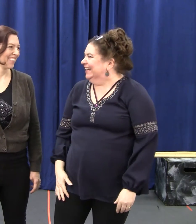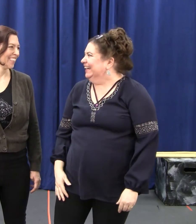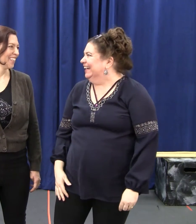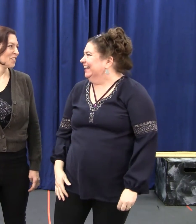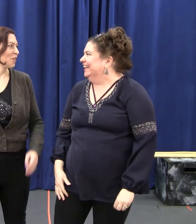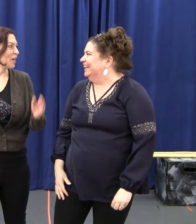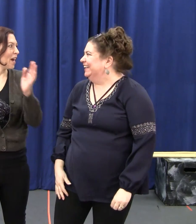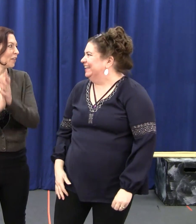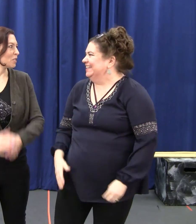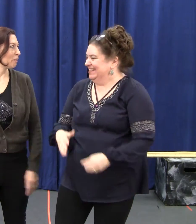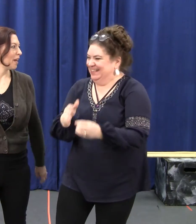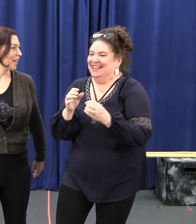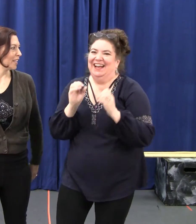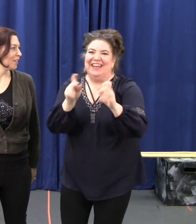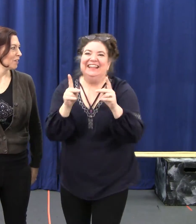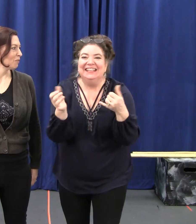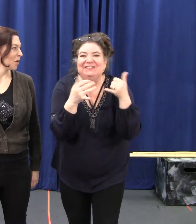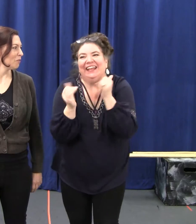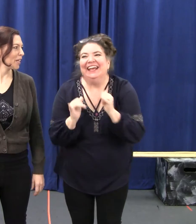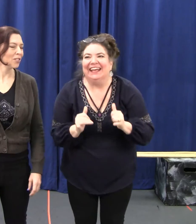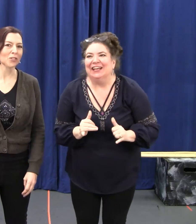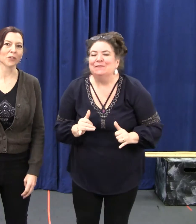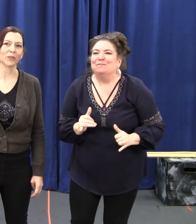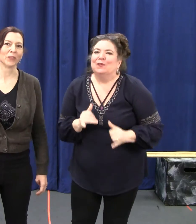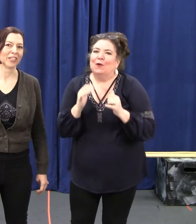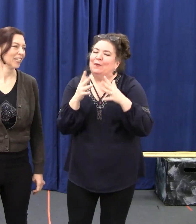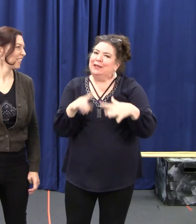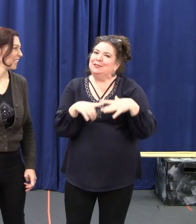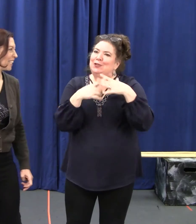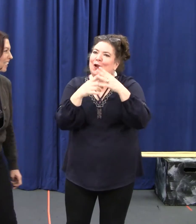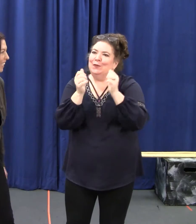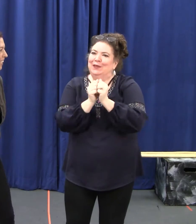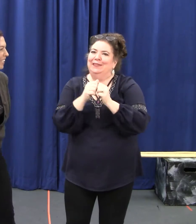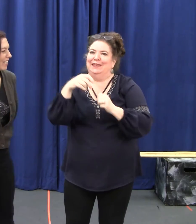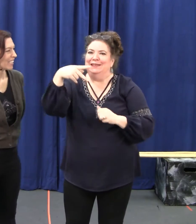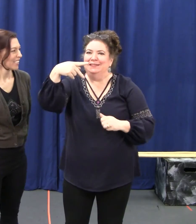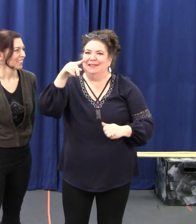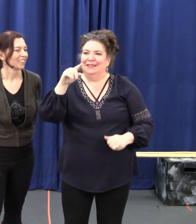Yes! So now let's play! What are we gonna do? (Luane) Well, I want to start with these